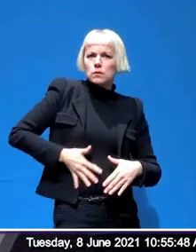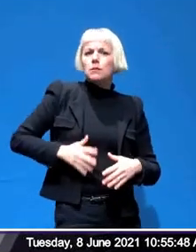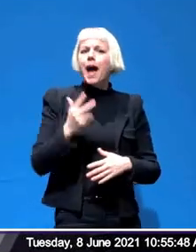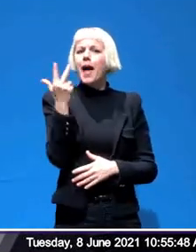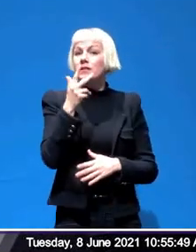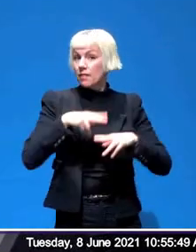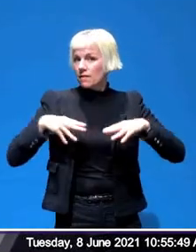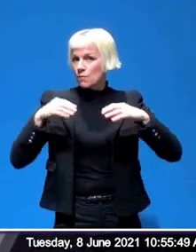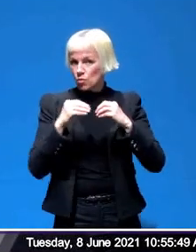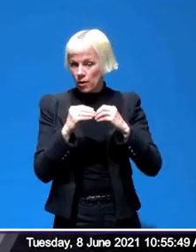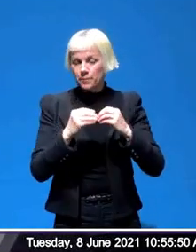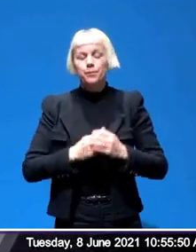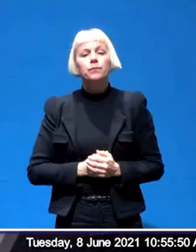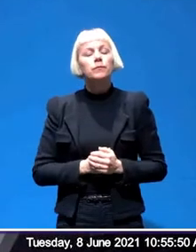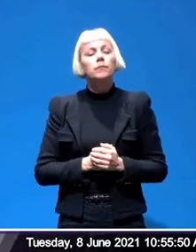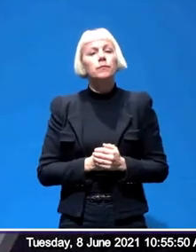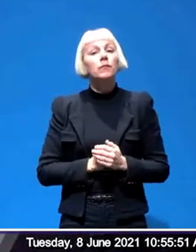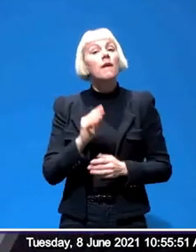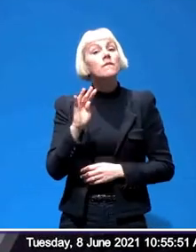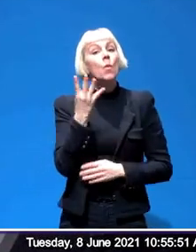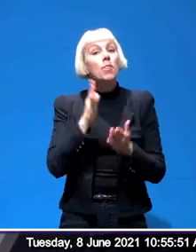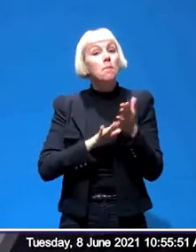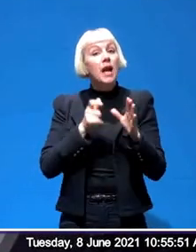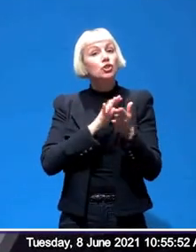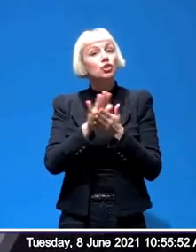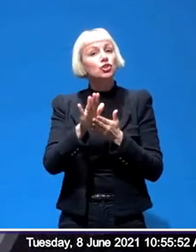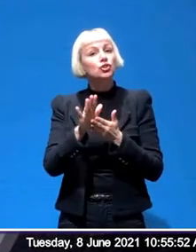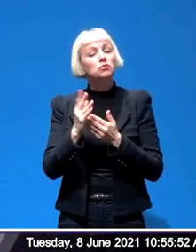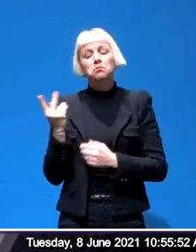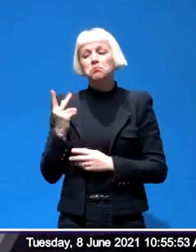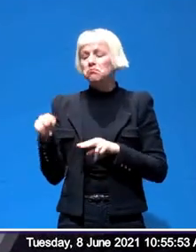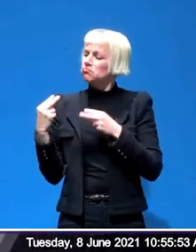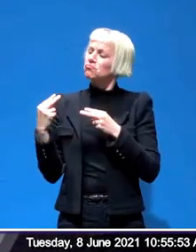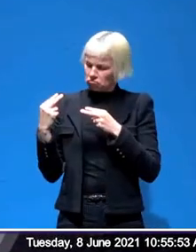On Monday, 4 March, we decided to drive Daniel back to Windamere Park ourselves.